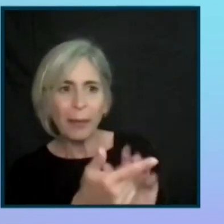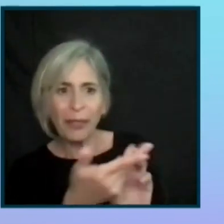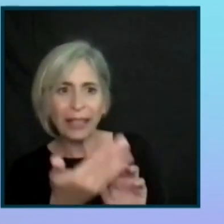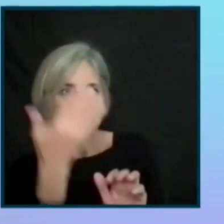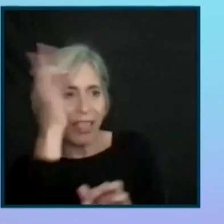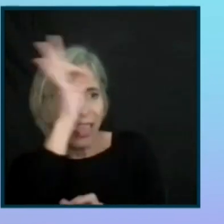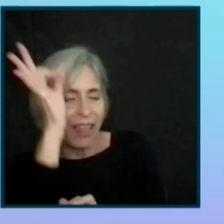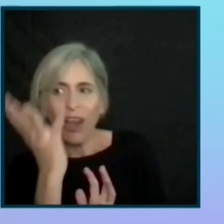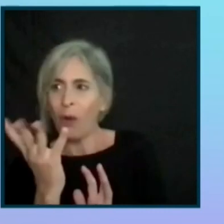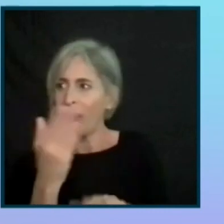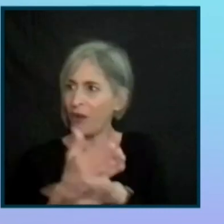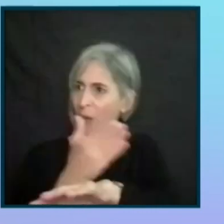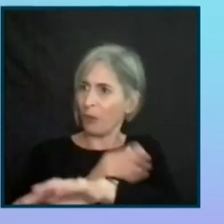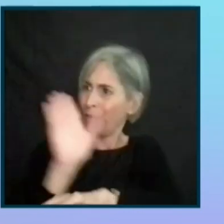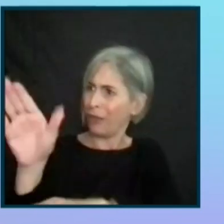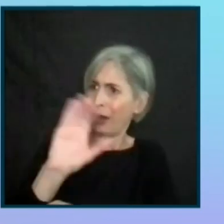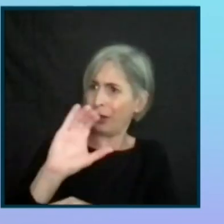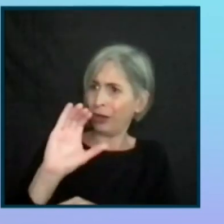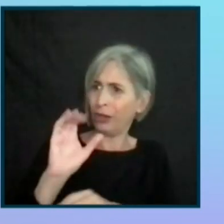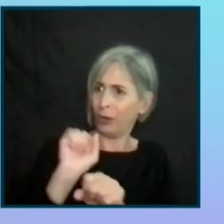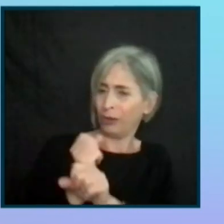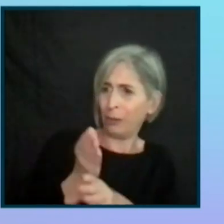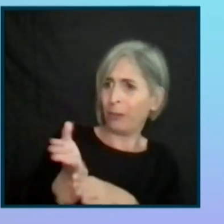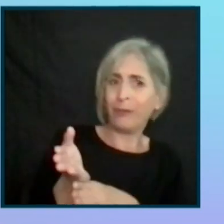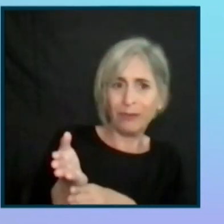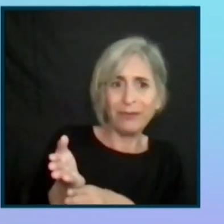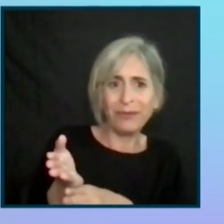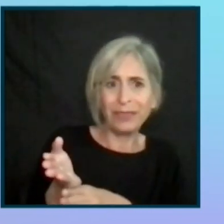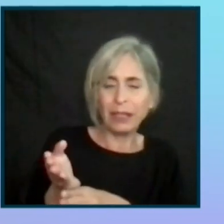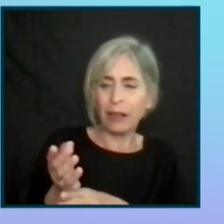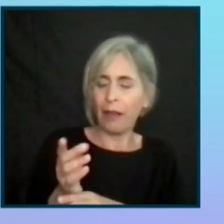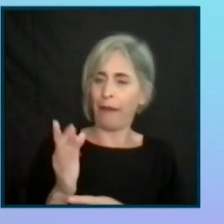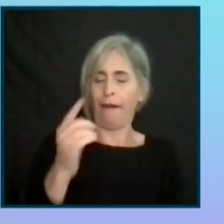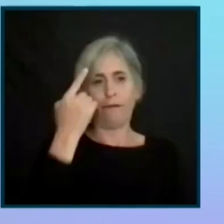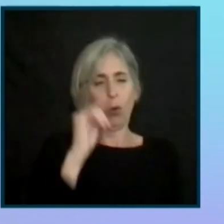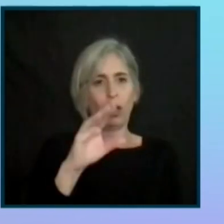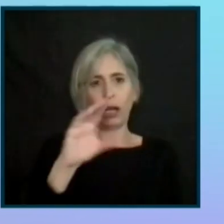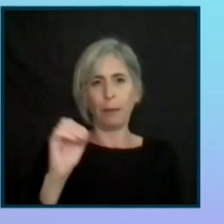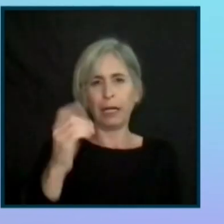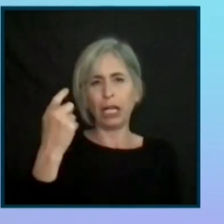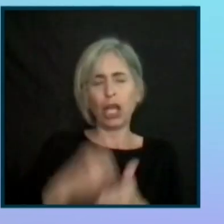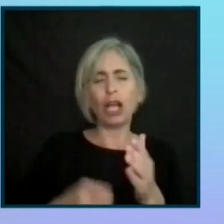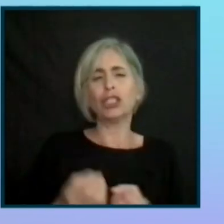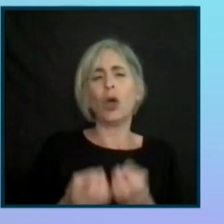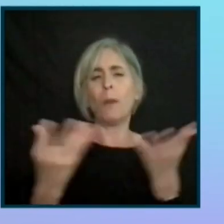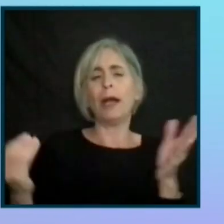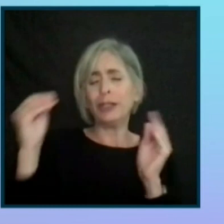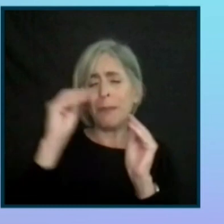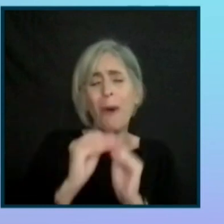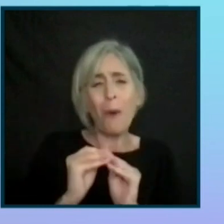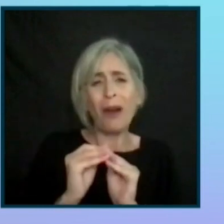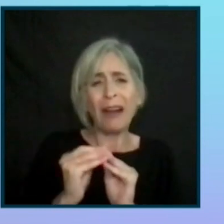and they're improving their craft. And they're like, you know what, for a company, it costs so much more if they get sued